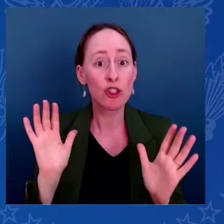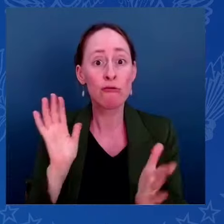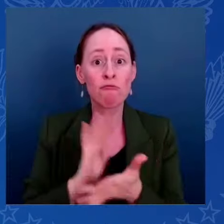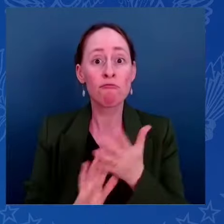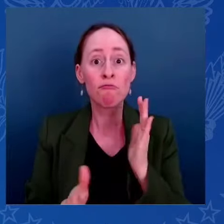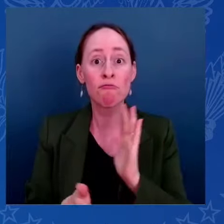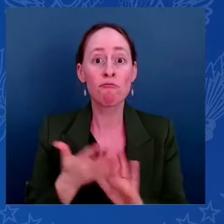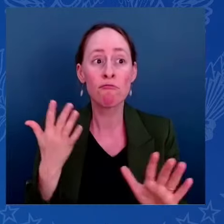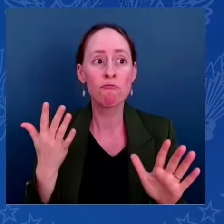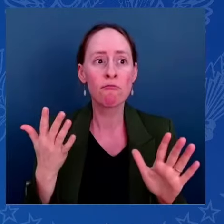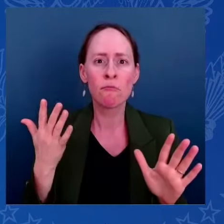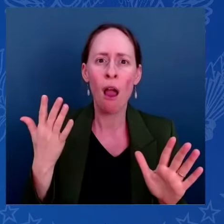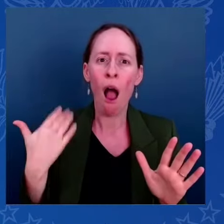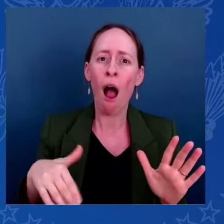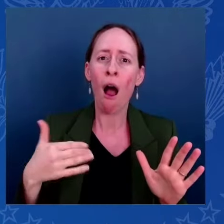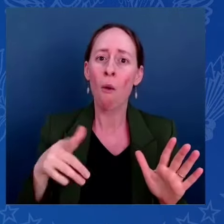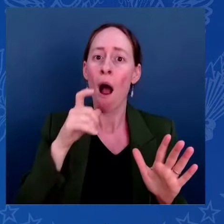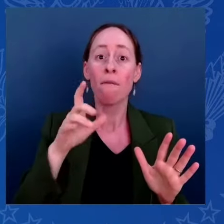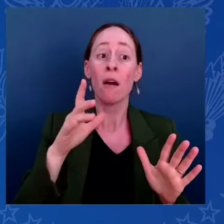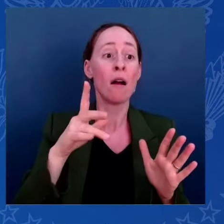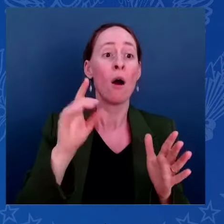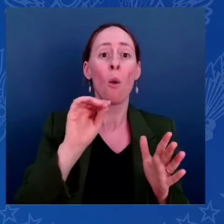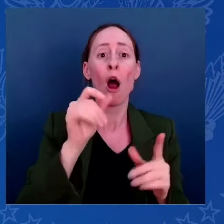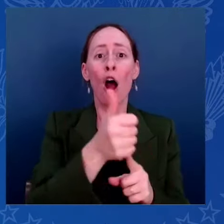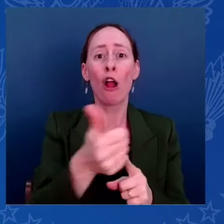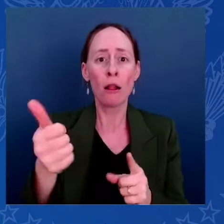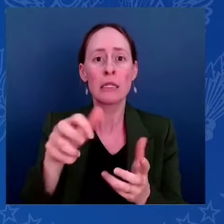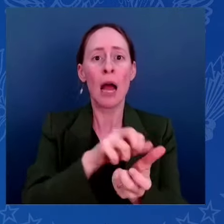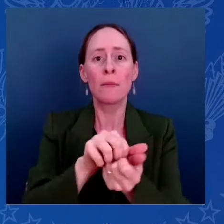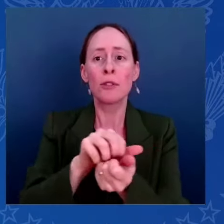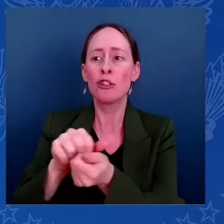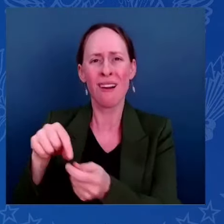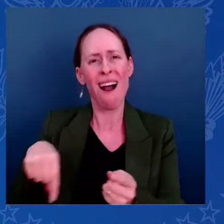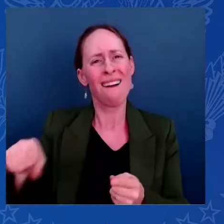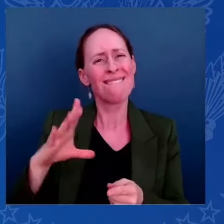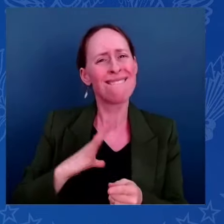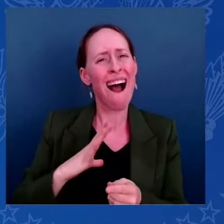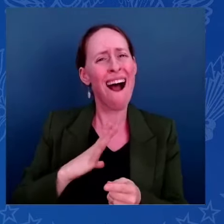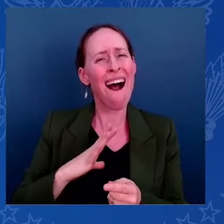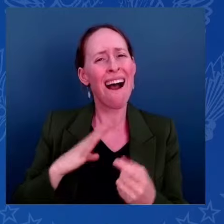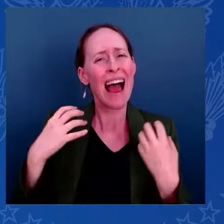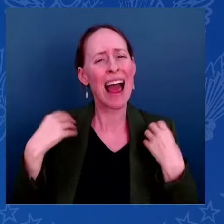Compare that to today. As all of you know, cancer surgery is an incredibly challenging procedure.